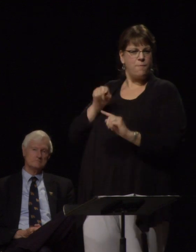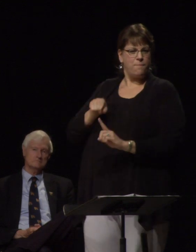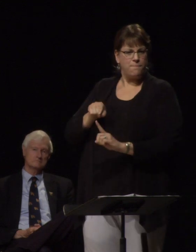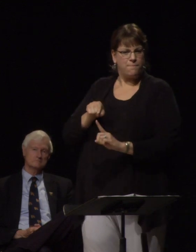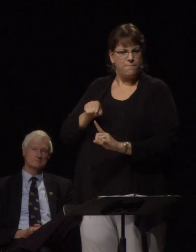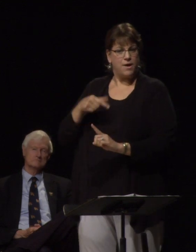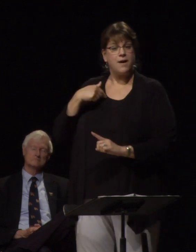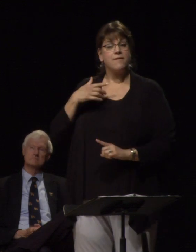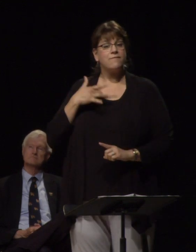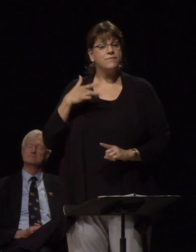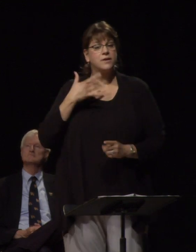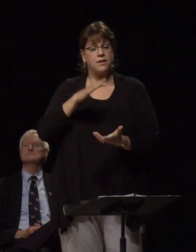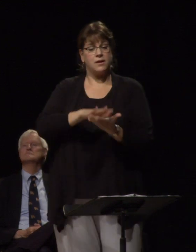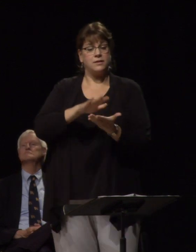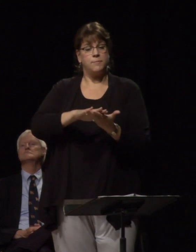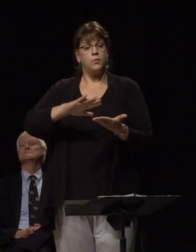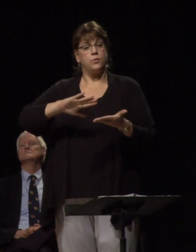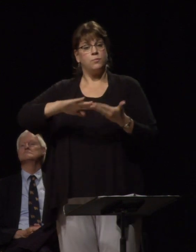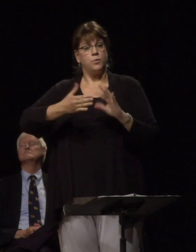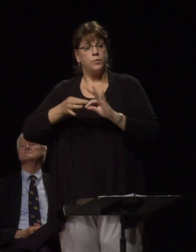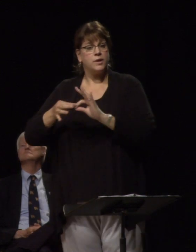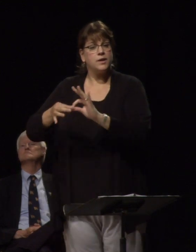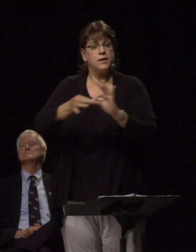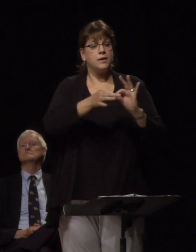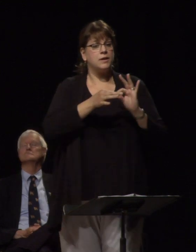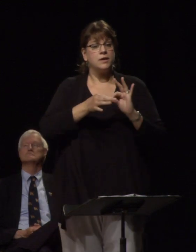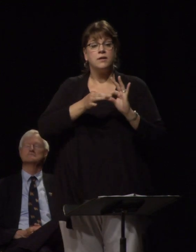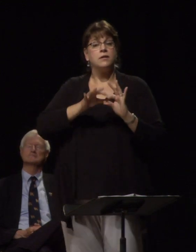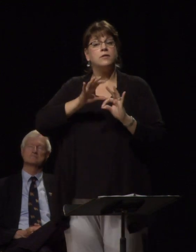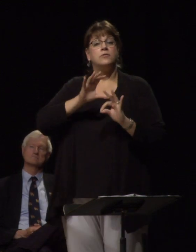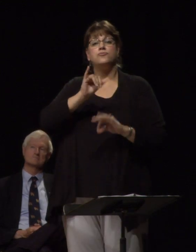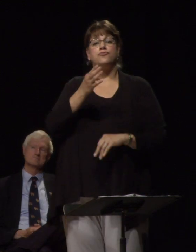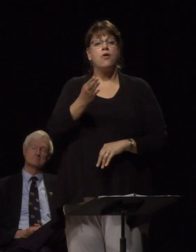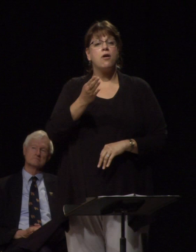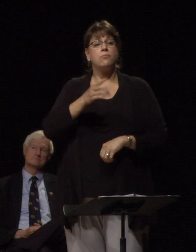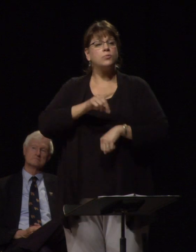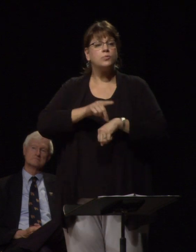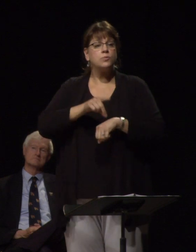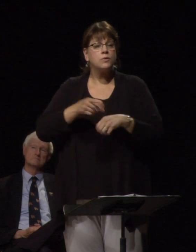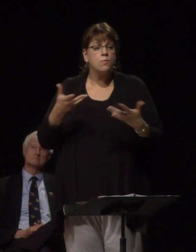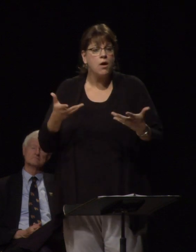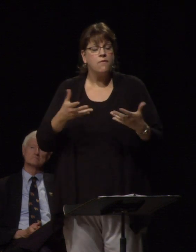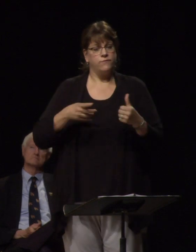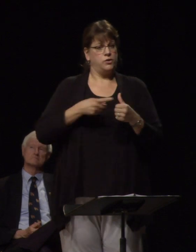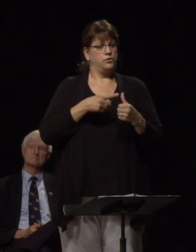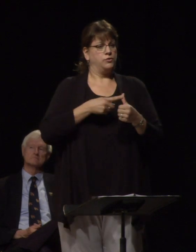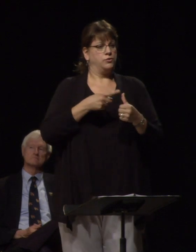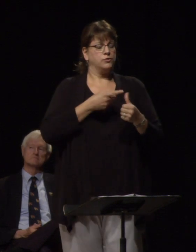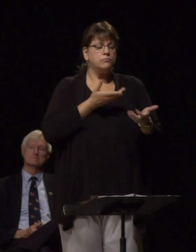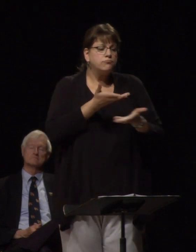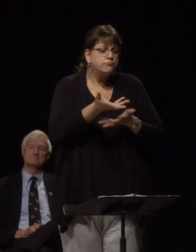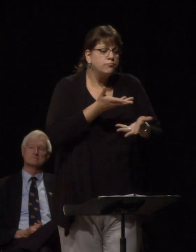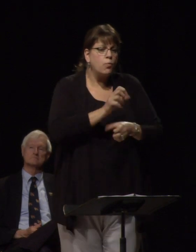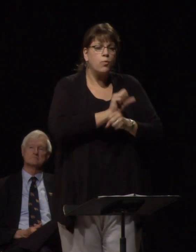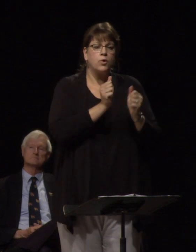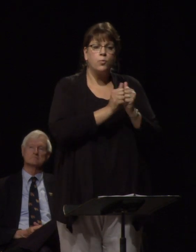COMMUNITY IS MEANT FIRST AND FOREMOST TO SERVE OUR STUDENTS, THROUGH TEACHING, MENTORING, THROUGH FRIENDSHIP, AND THROUGH